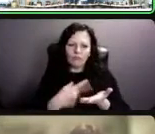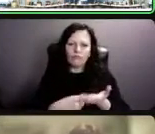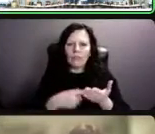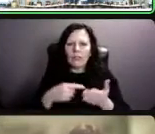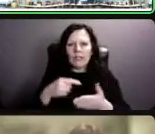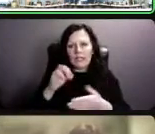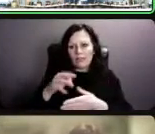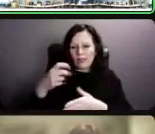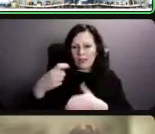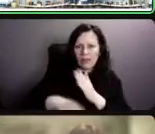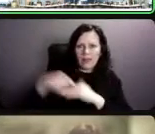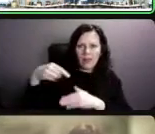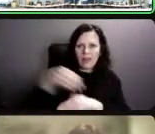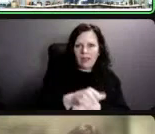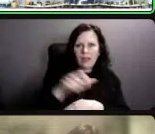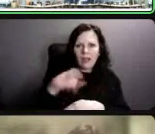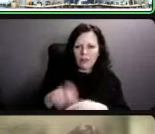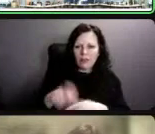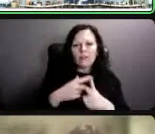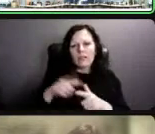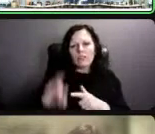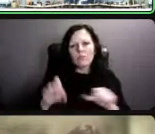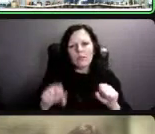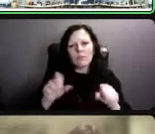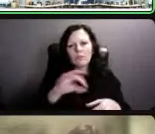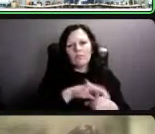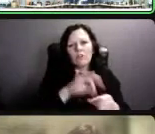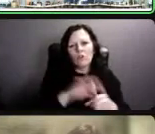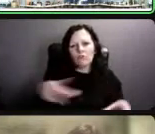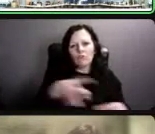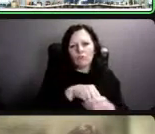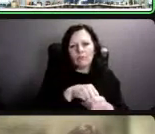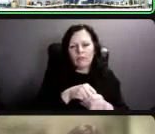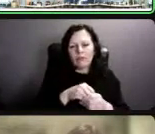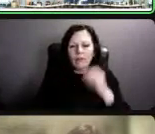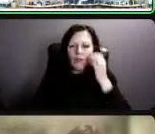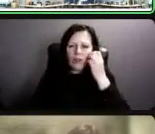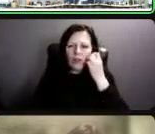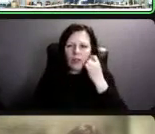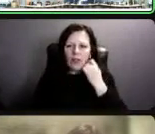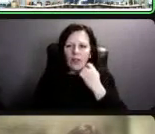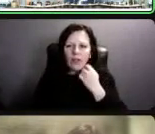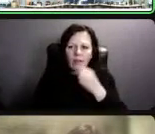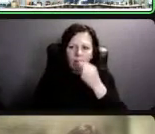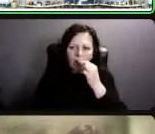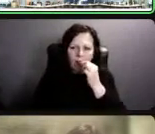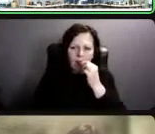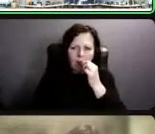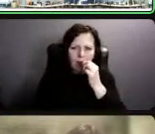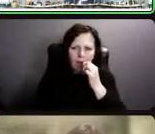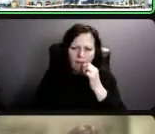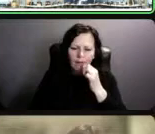JUST TO SHOW THAT OUR RIGHTS ARE NEVER GONE. COUNCILMAN, WE'RE GOING TO BE